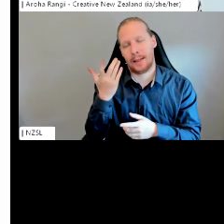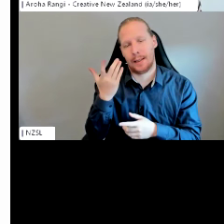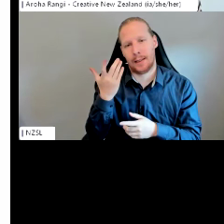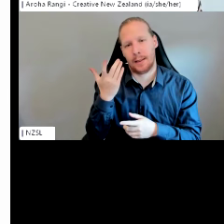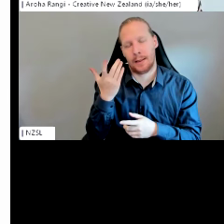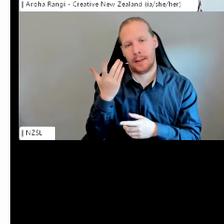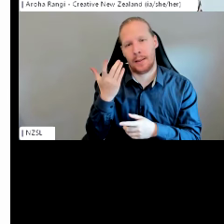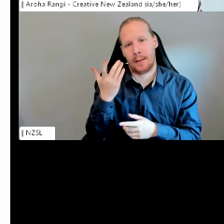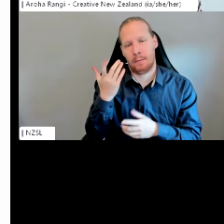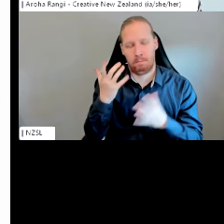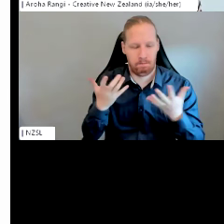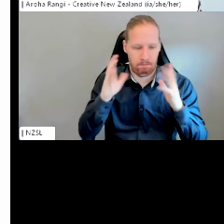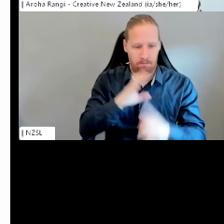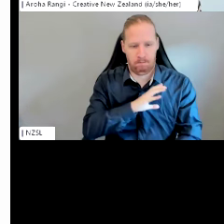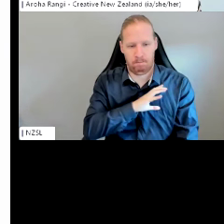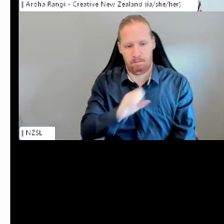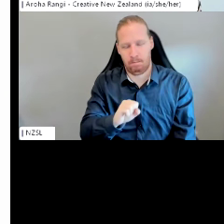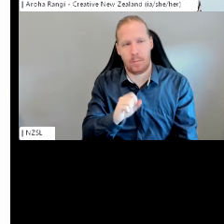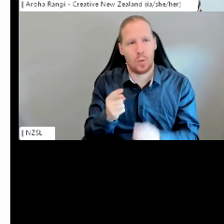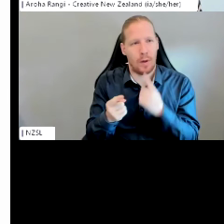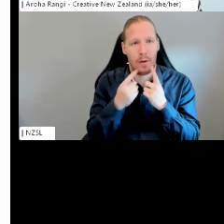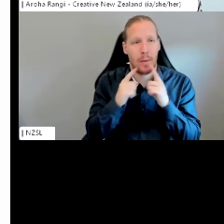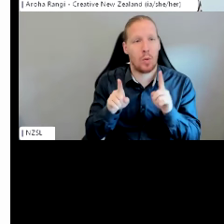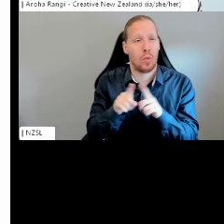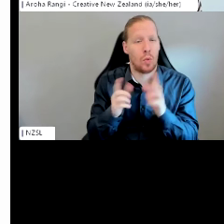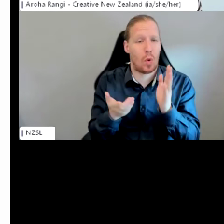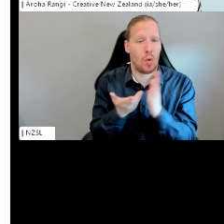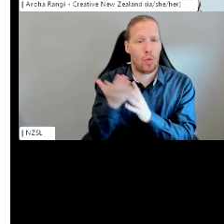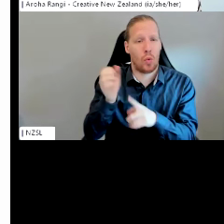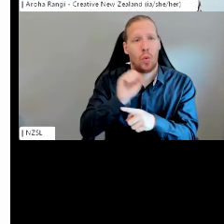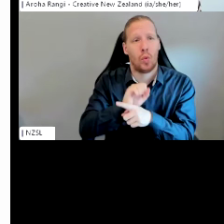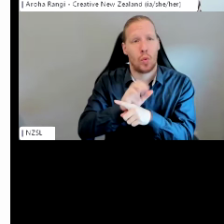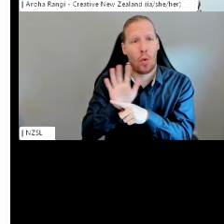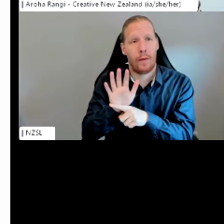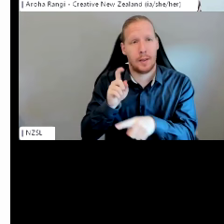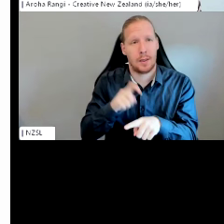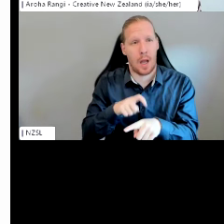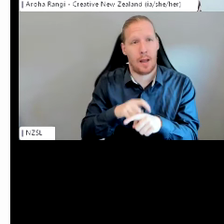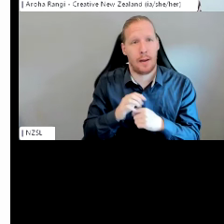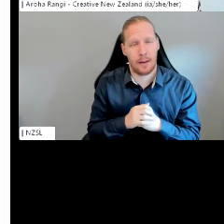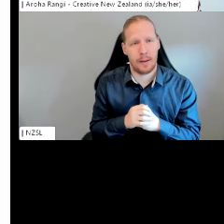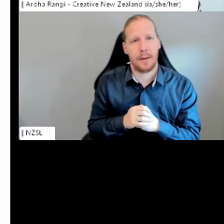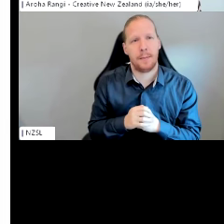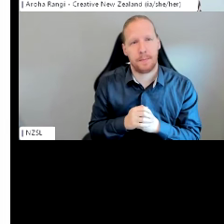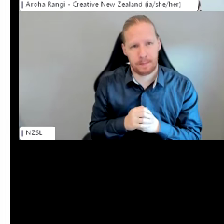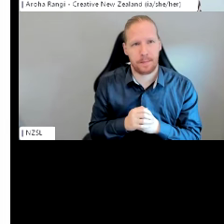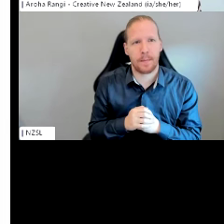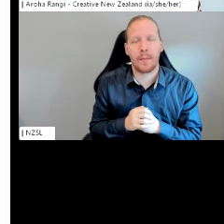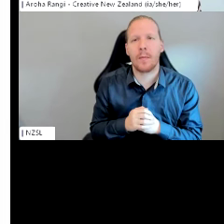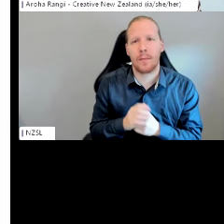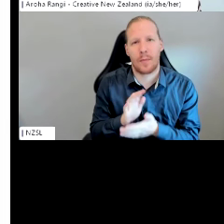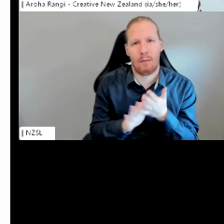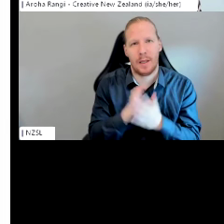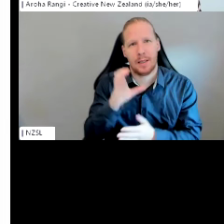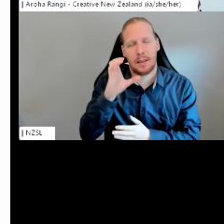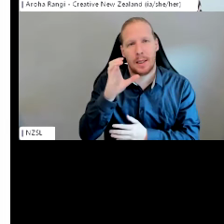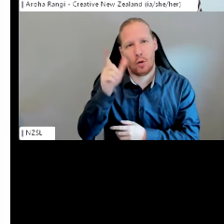metronomically, even through COVID, has really given Creative New Zealand an advantage pretty